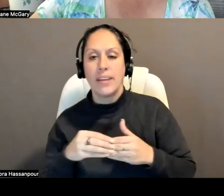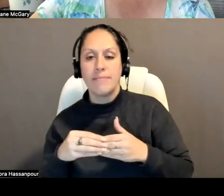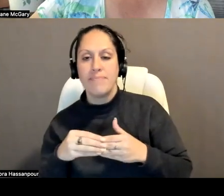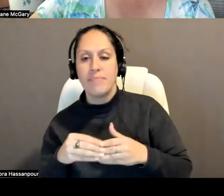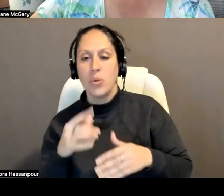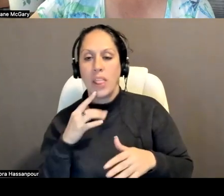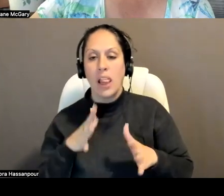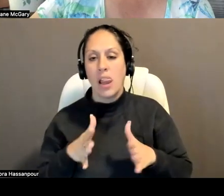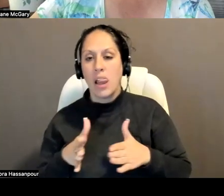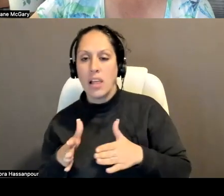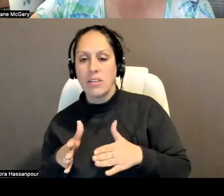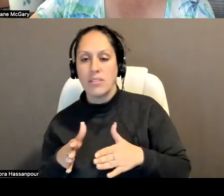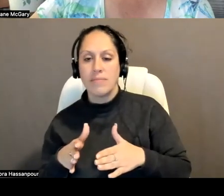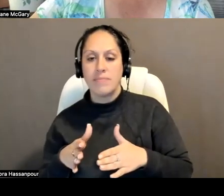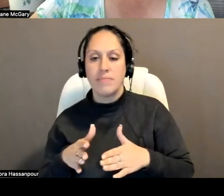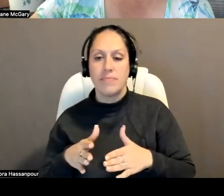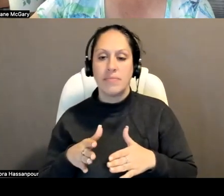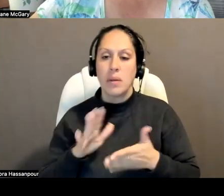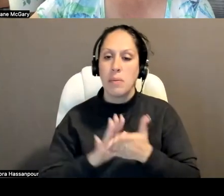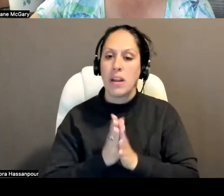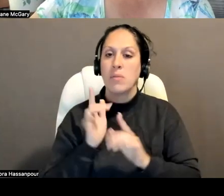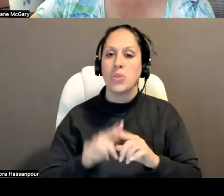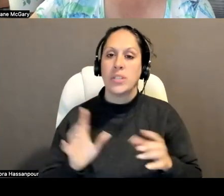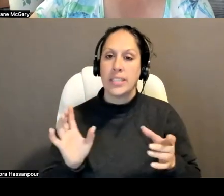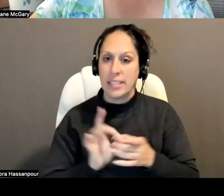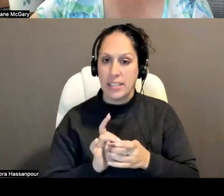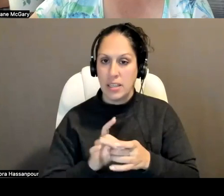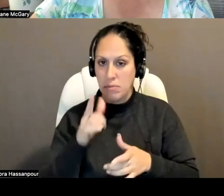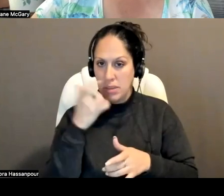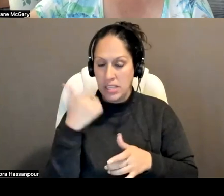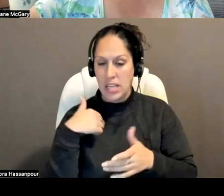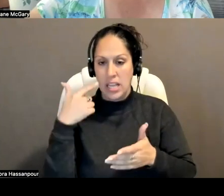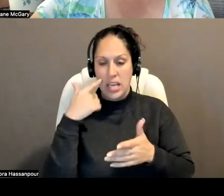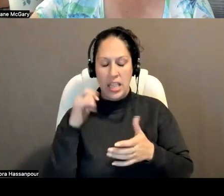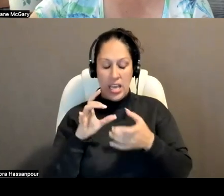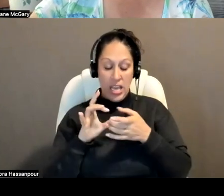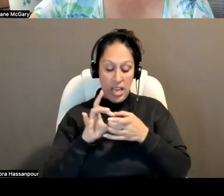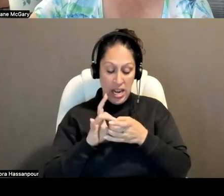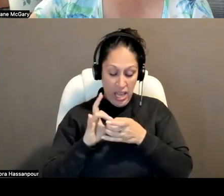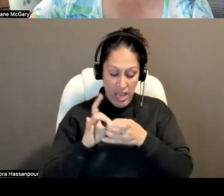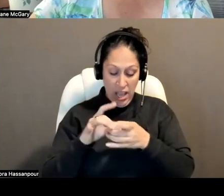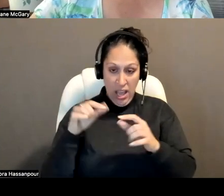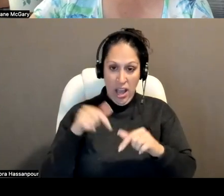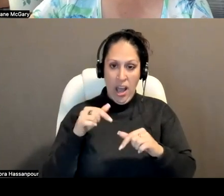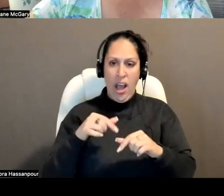favor of being able to connect, because I think the connection is such an important